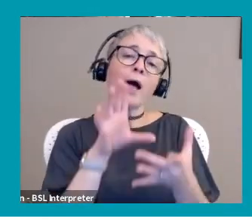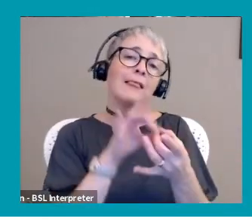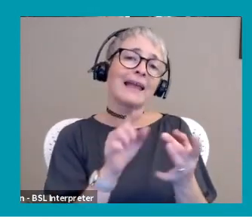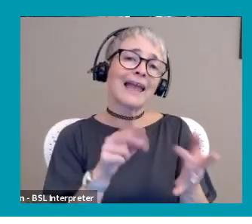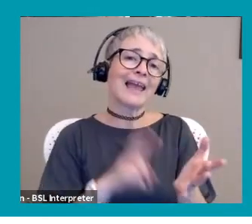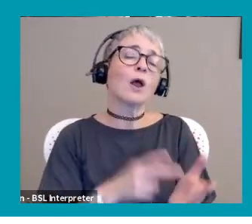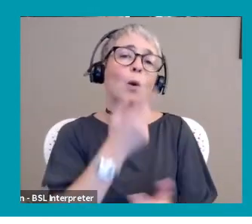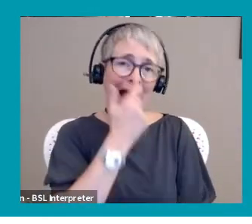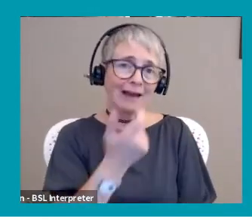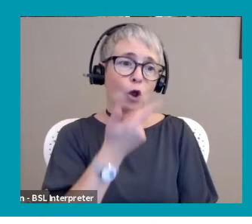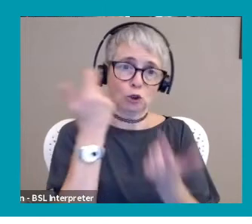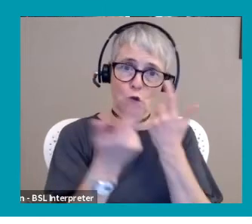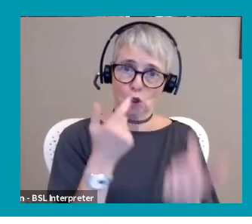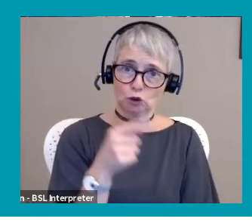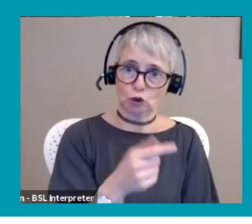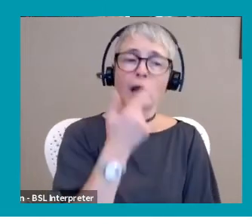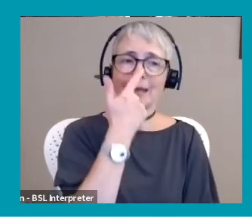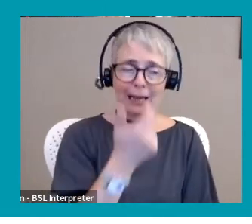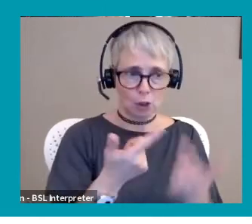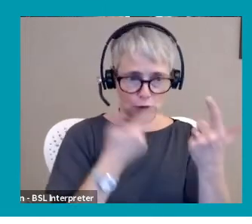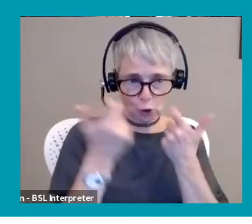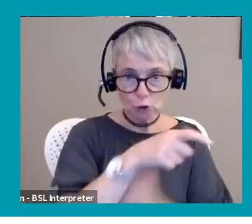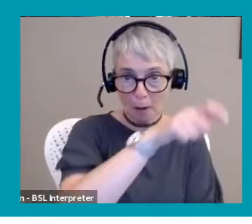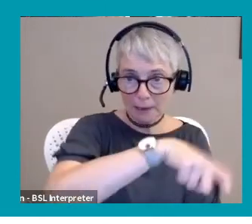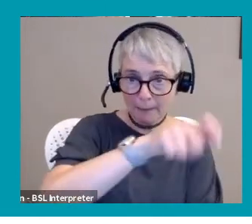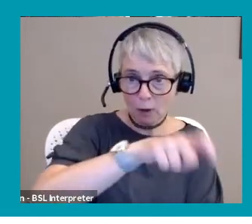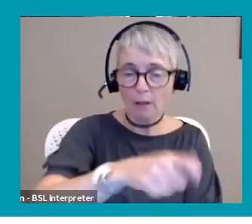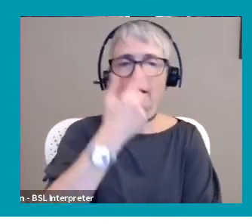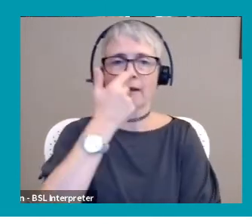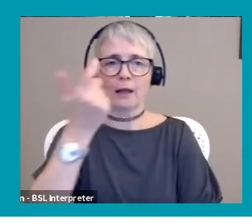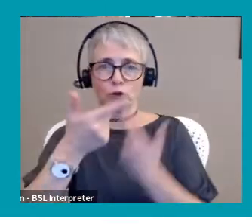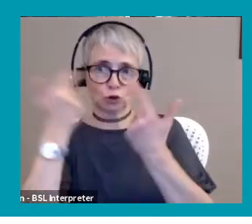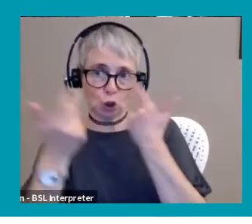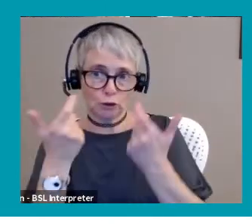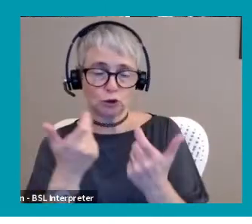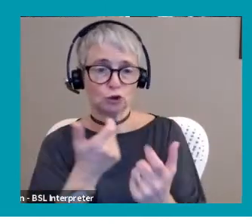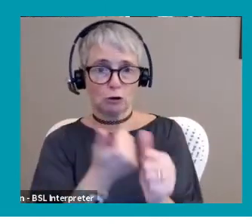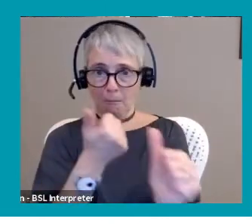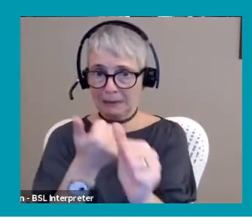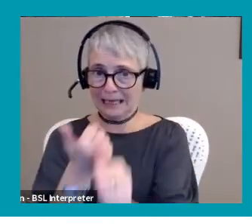So you can search for people and companies, perhaps you are a graphic